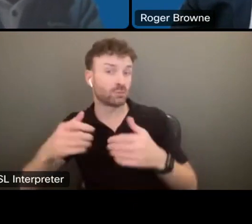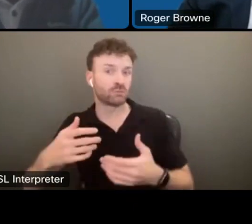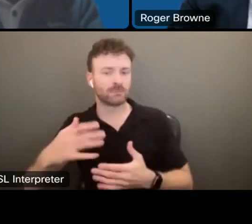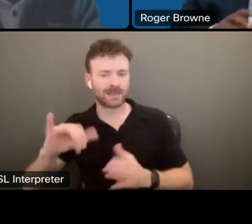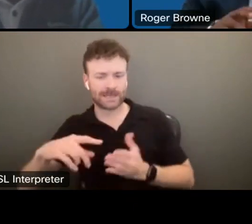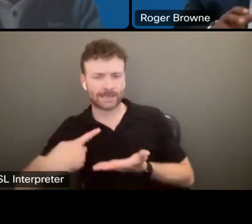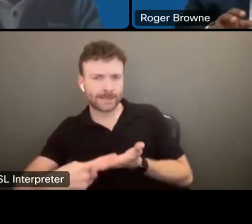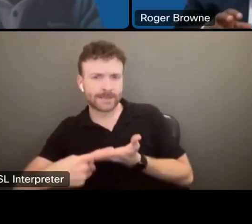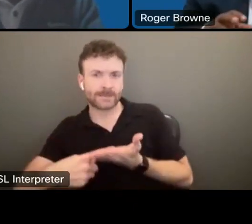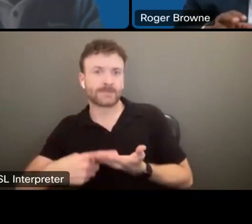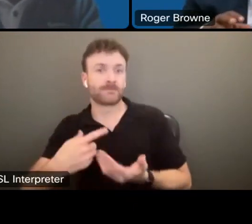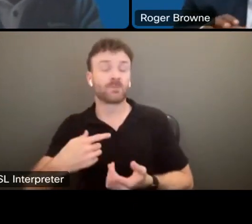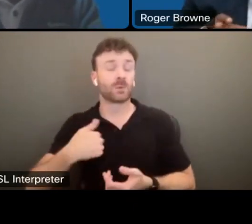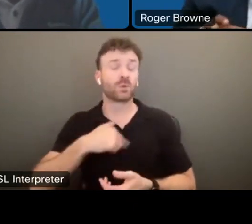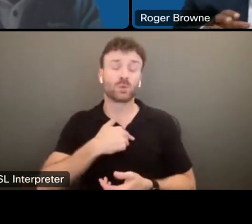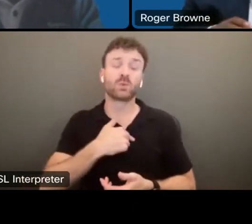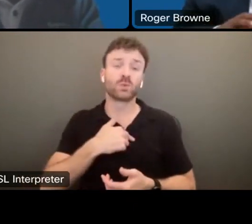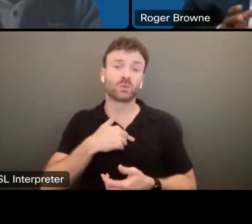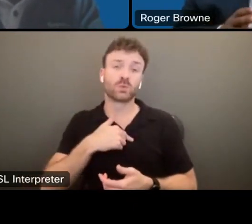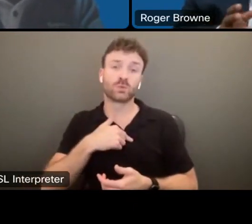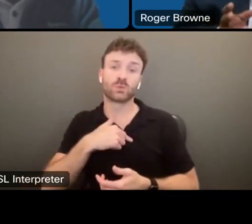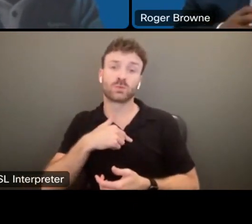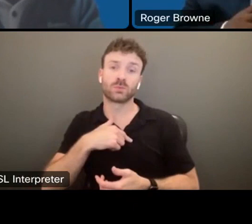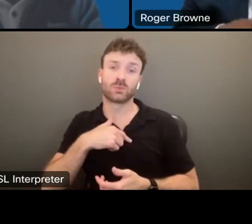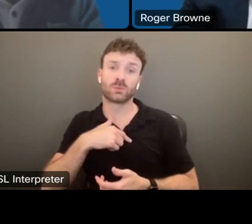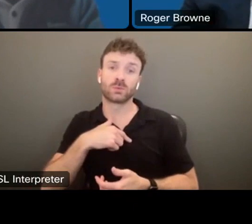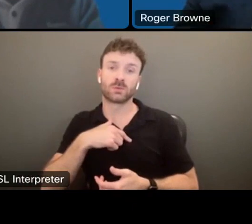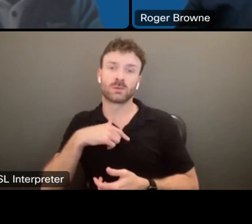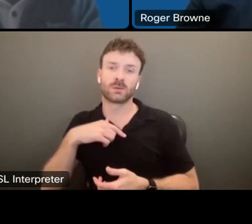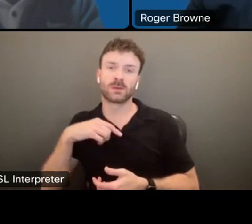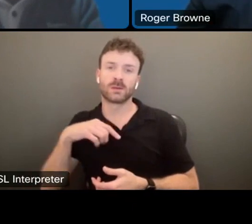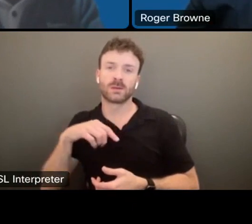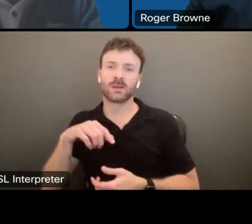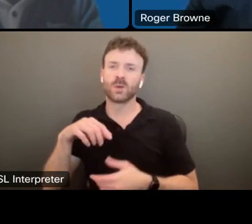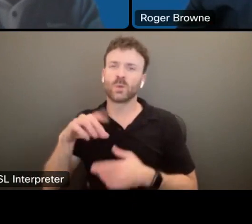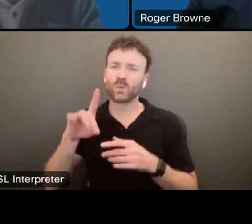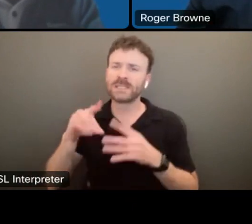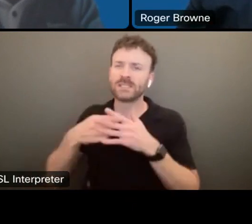And we kind of started, again, Nathan on the day-to-day management of the operation have